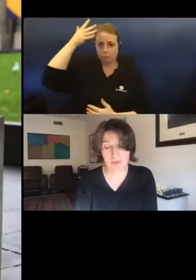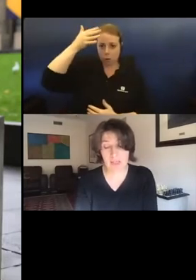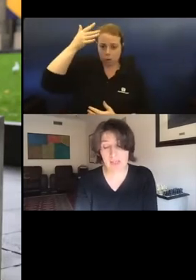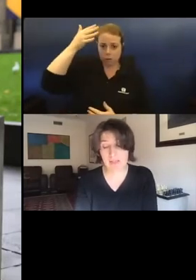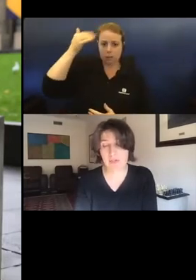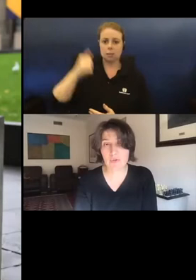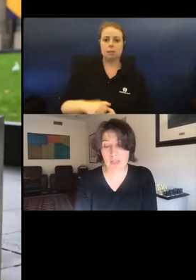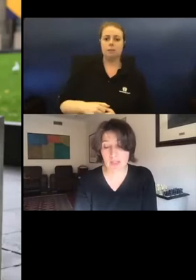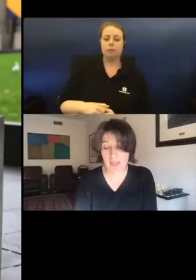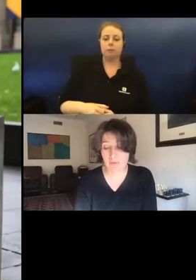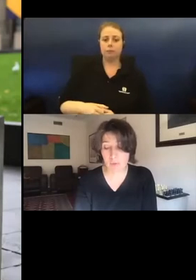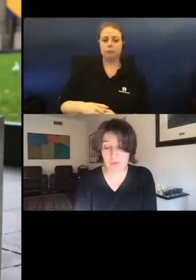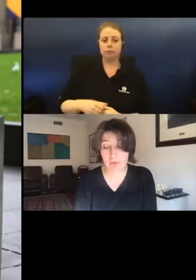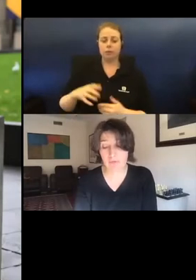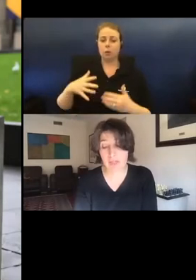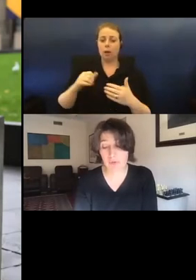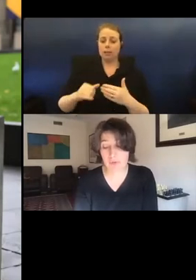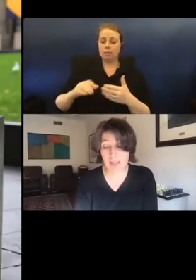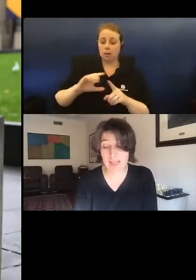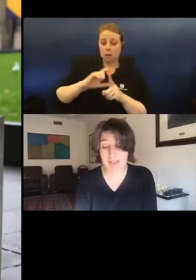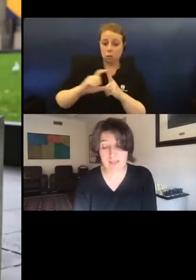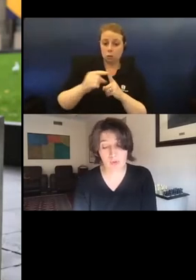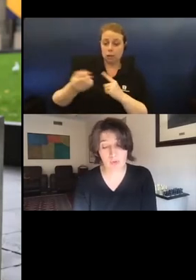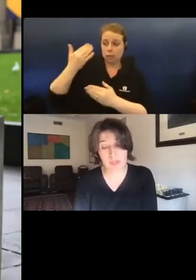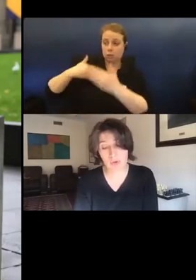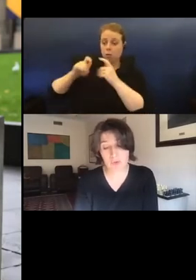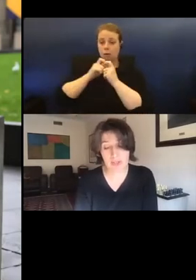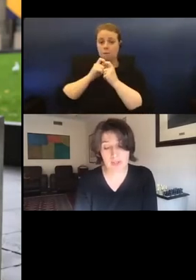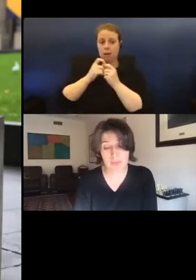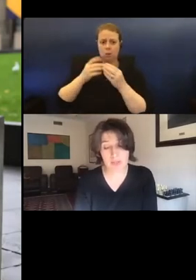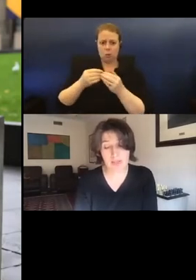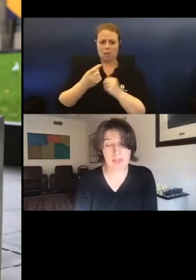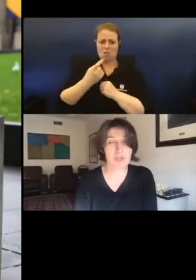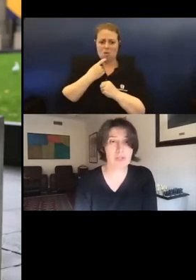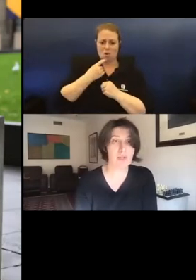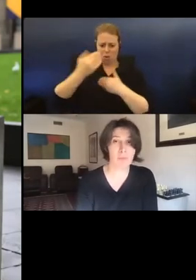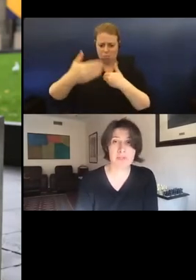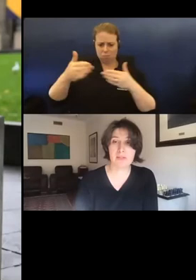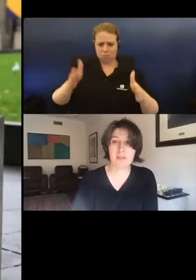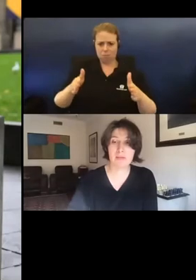and historically evolved values against these concrete objects symbolizing just the opposite